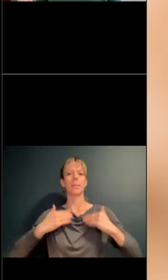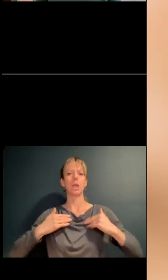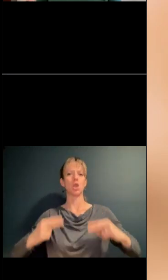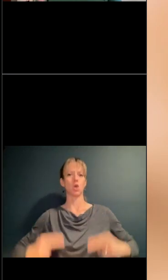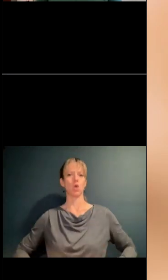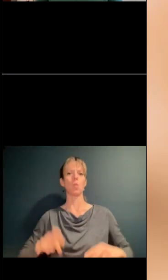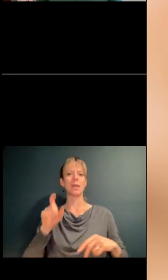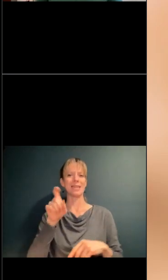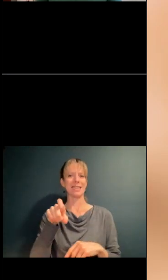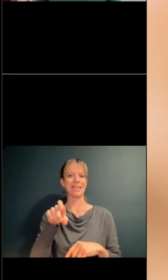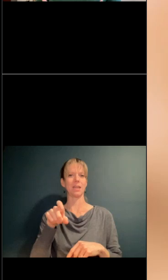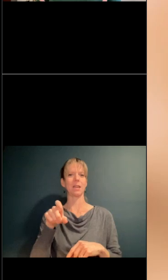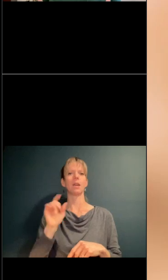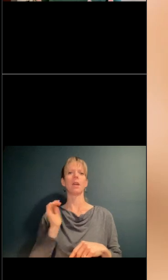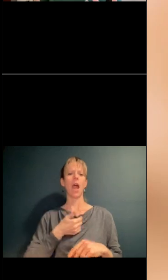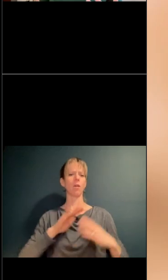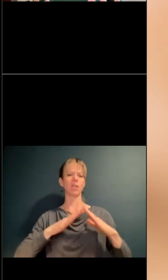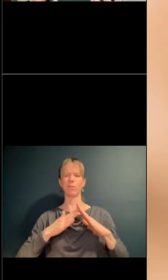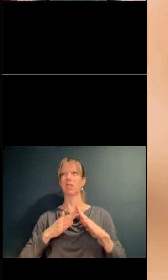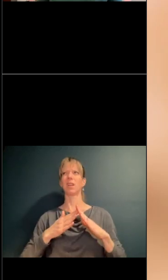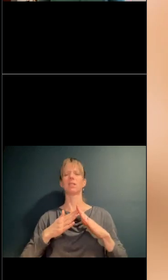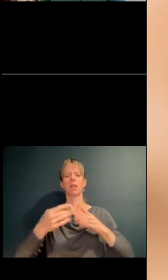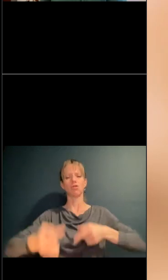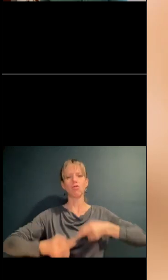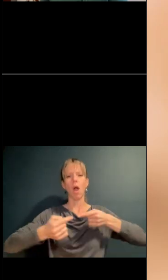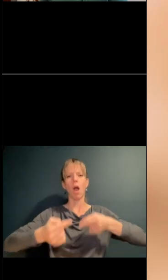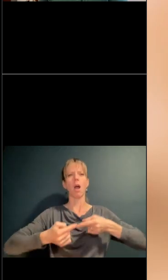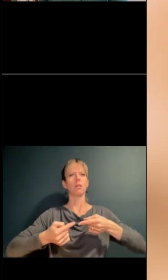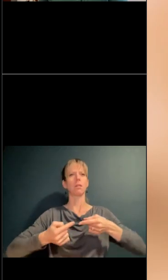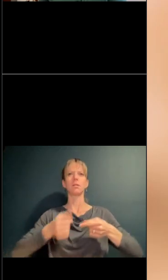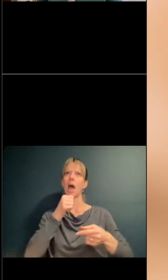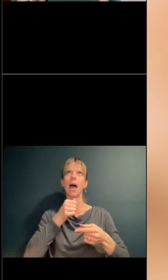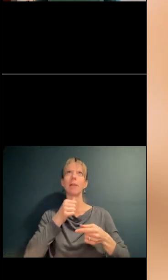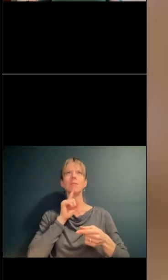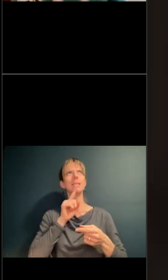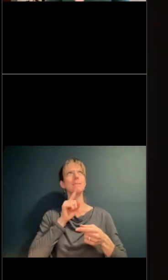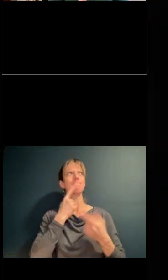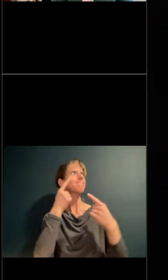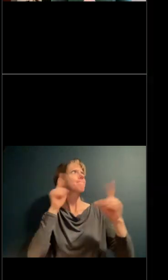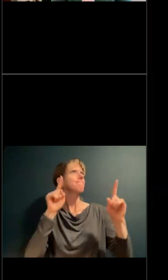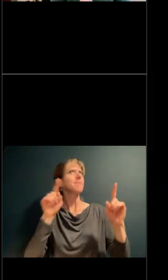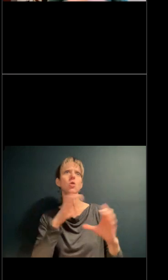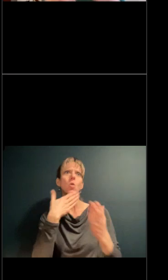communities struggle to often live out well. To set the stage for the conversation I'm going